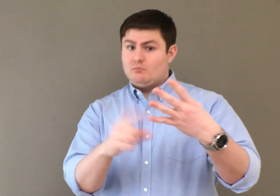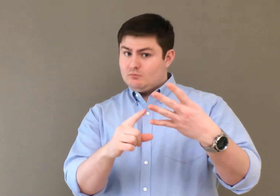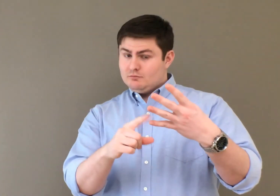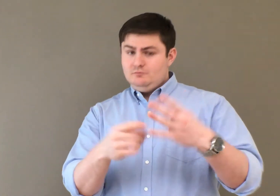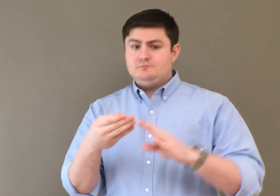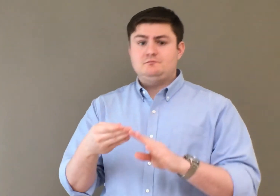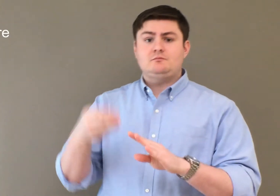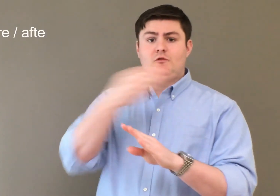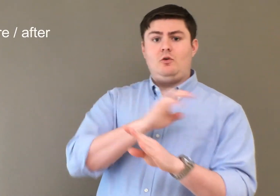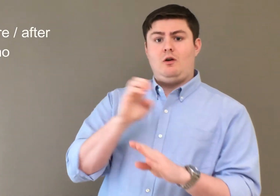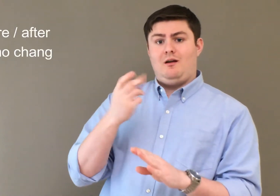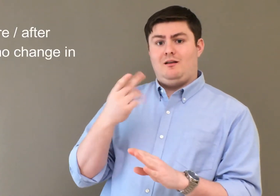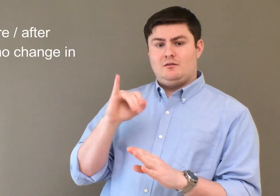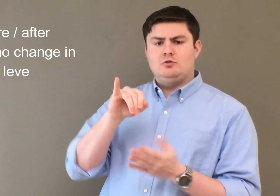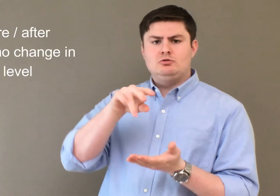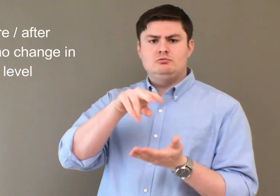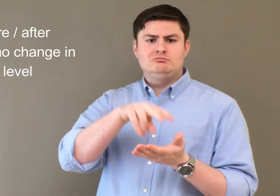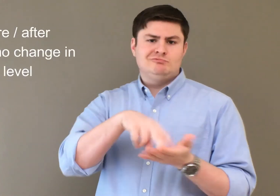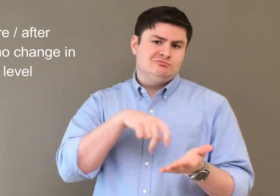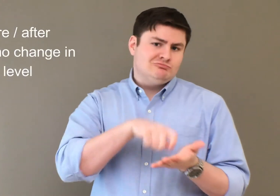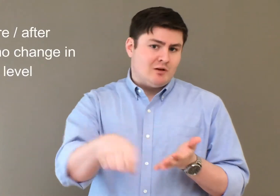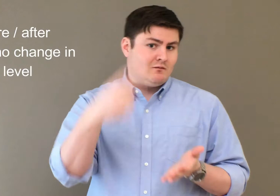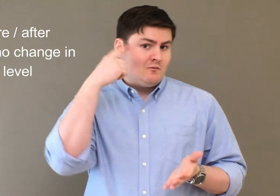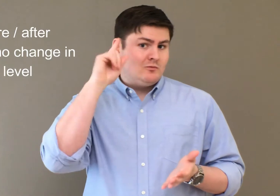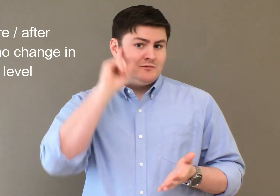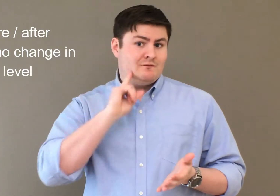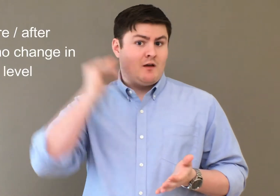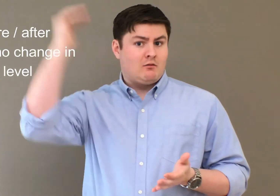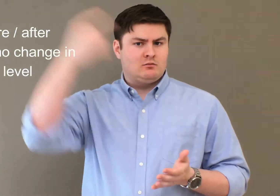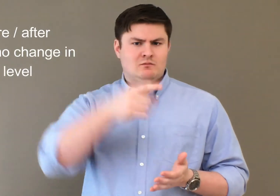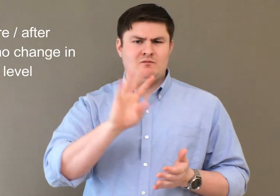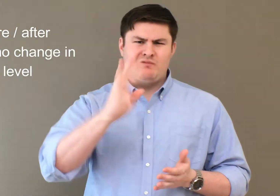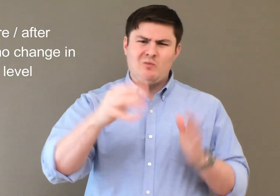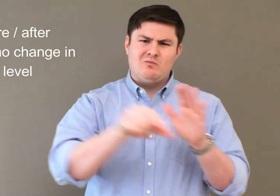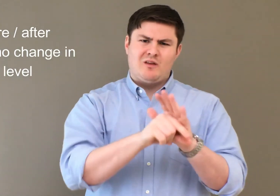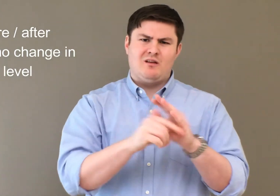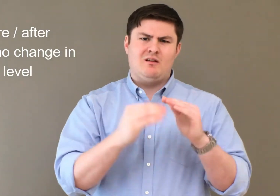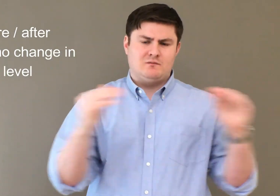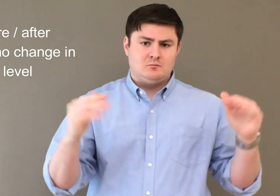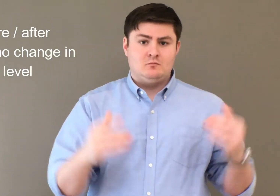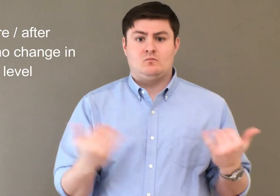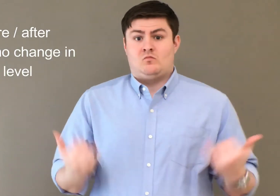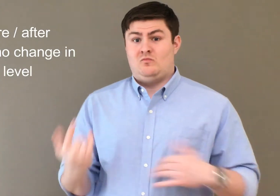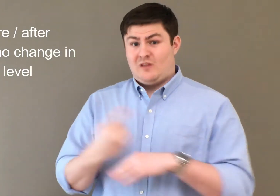Fourth, prior to EHDI’s inception, Deaf adults averaged a fourth grade reading level,